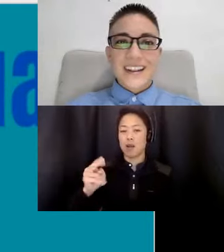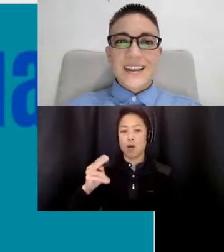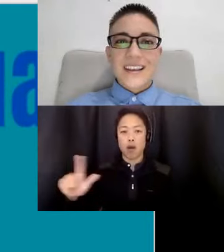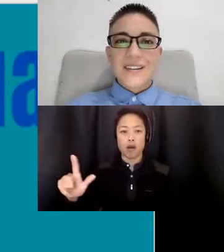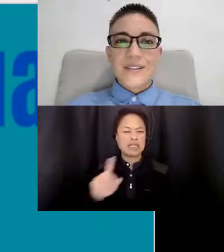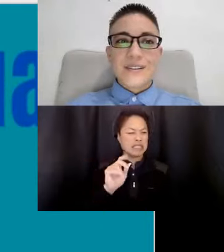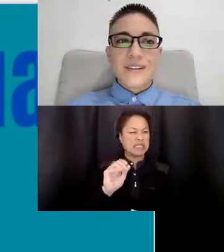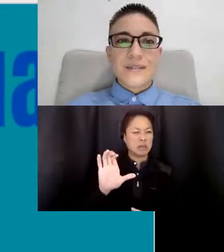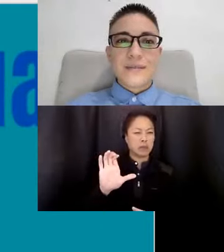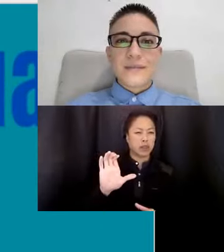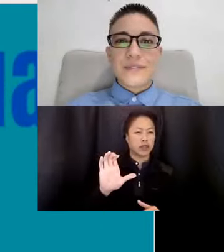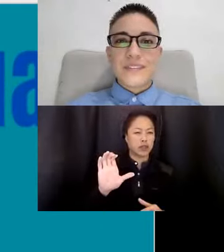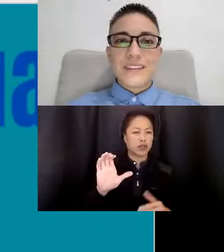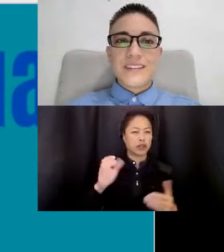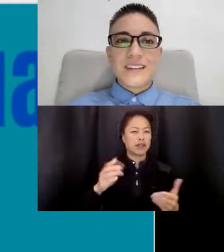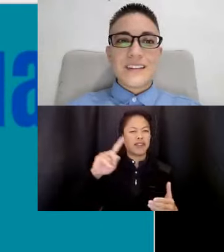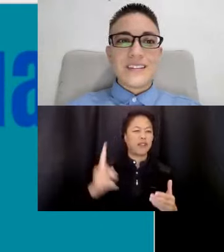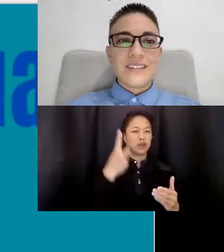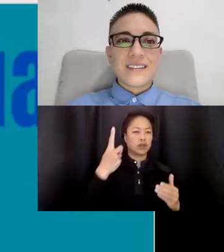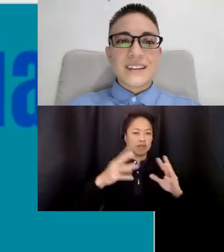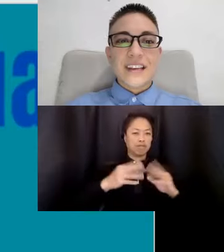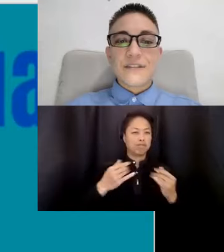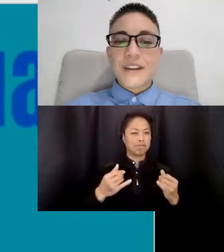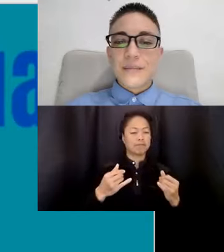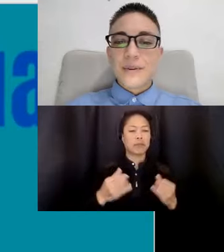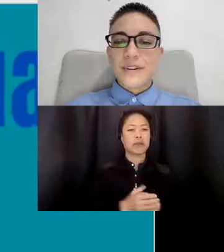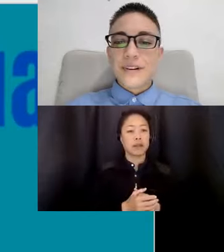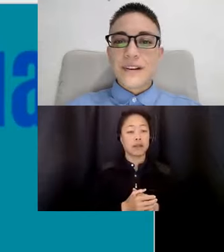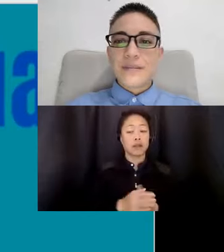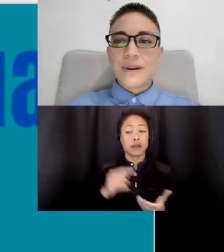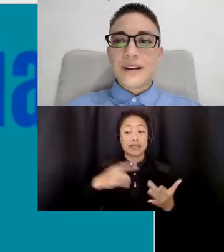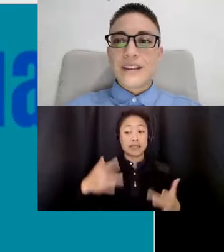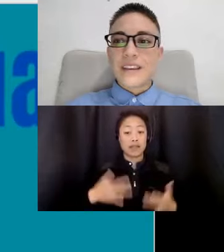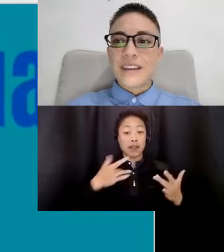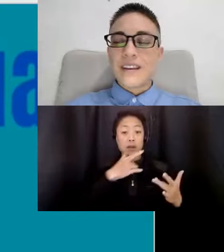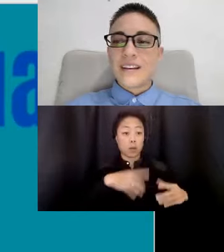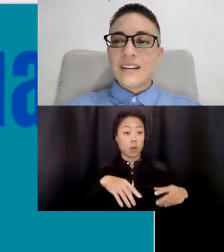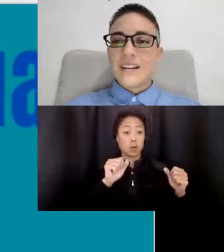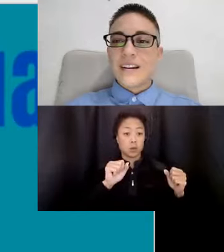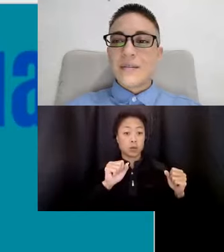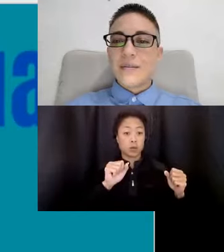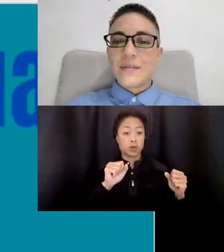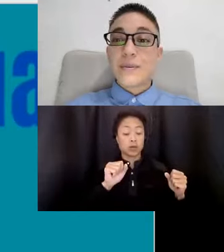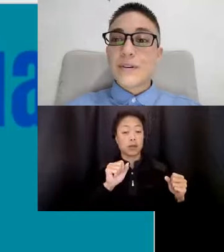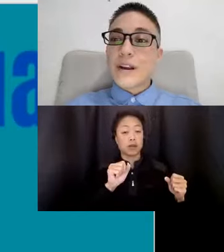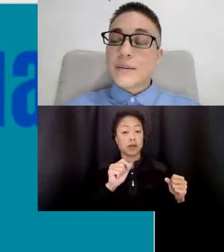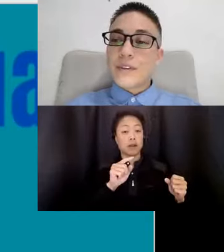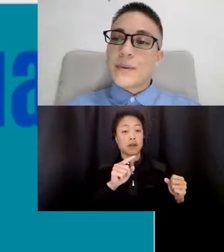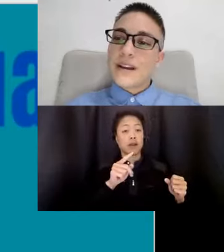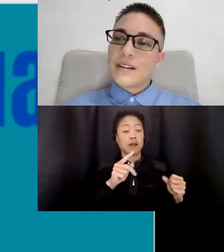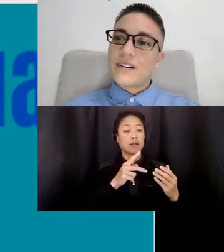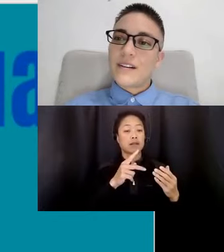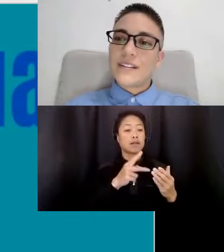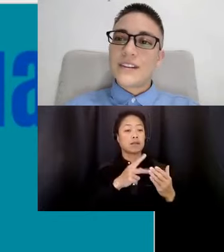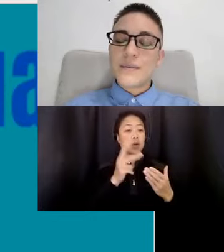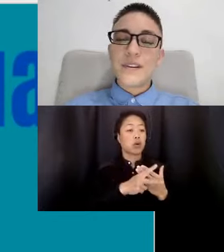This is an event put on by the program of UPAC called